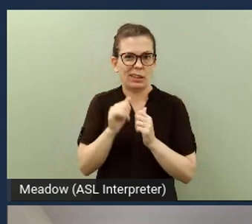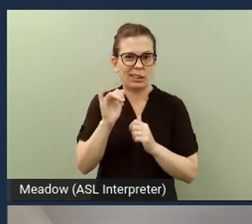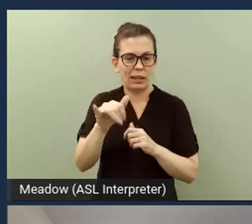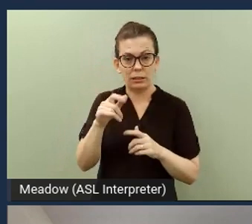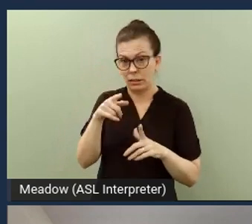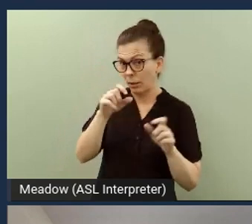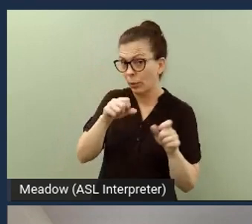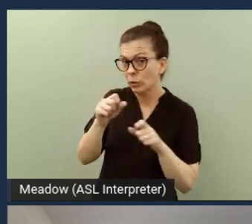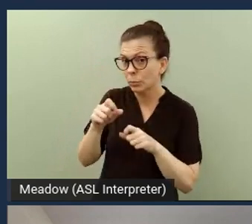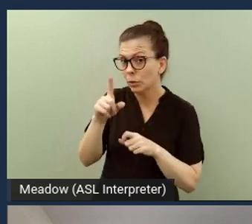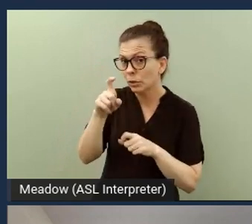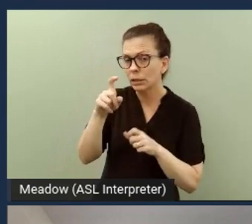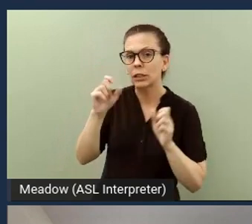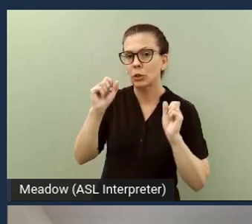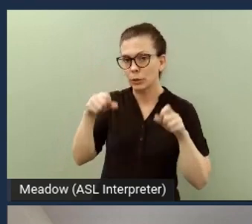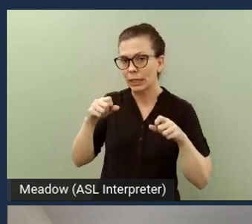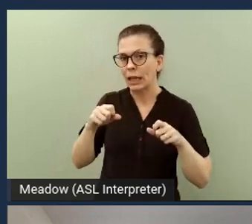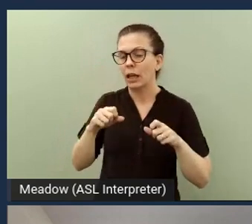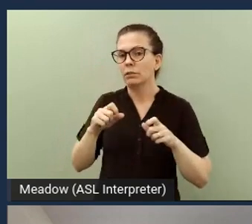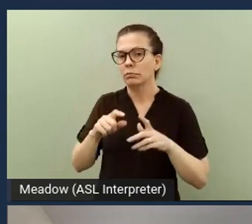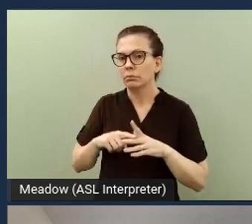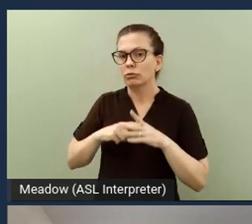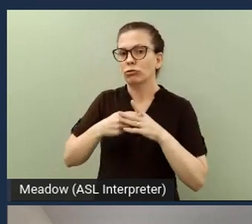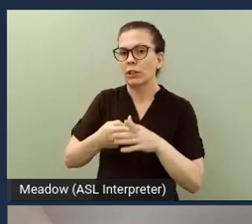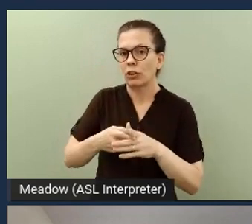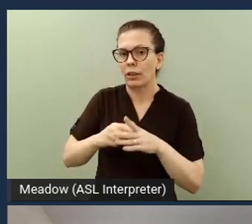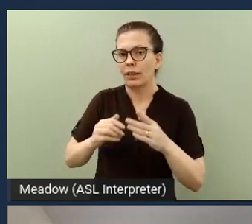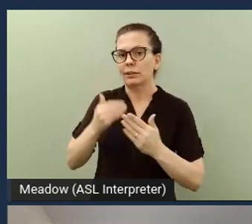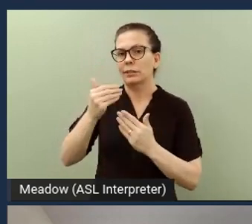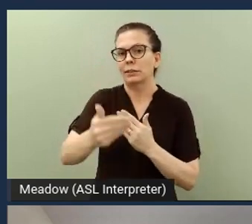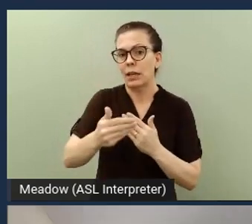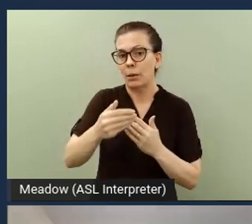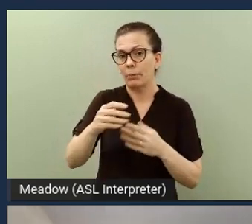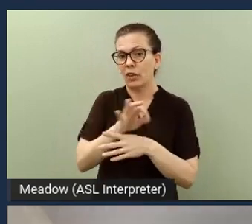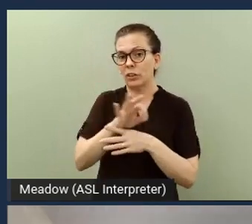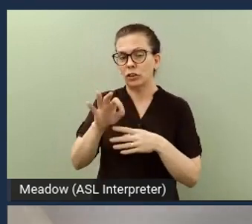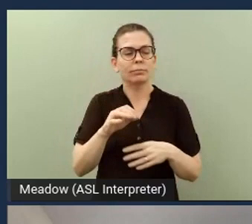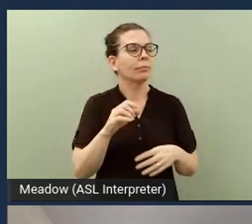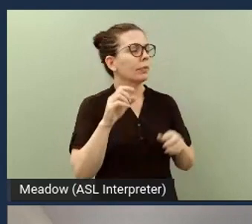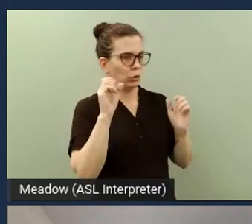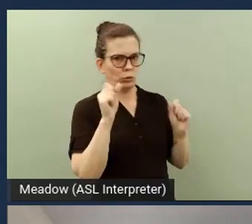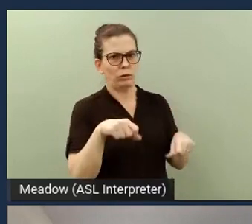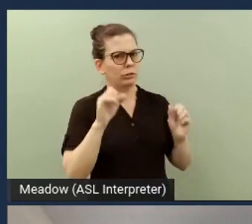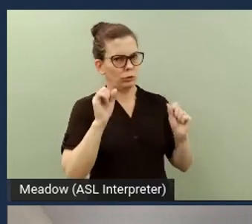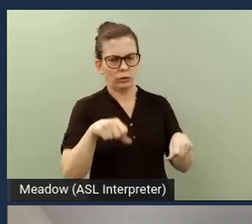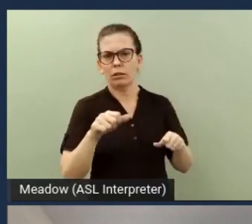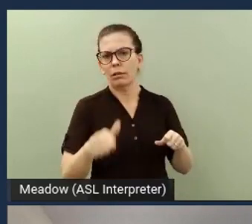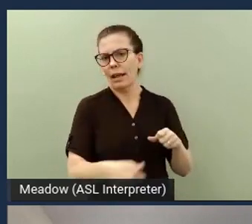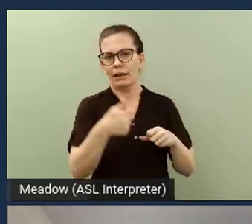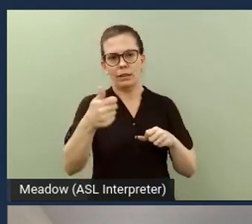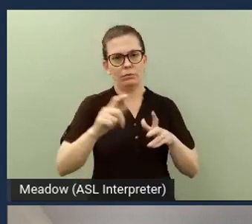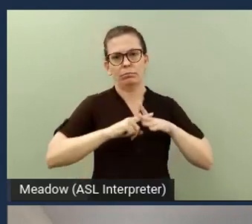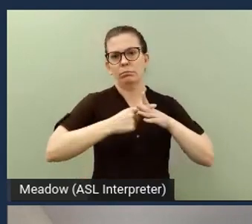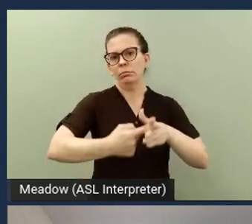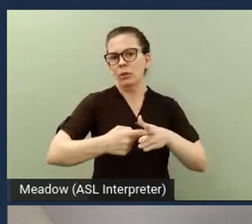Could you trigger a Step Functions in this case? I think you can, yeah, yeah. - You could, you could trigger anything. You could do anything with the custom callback,